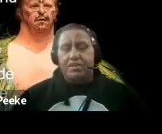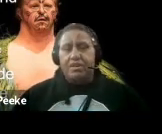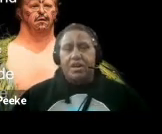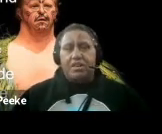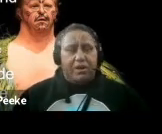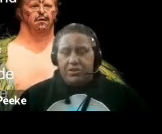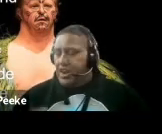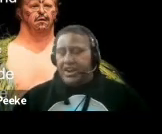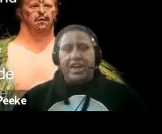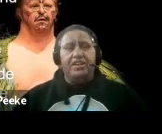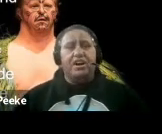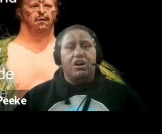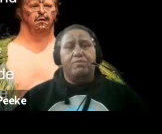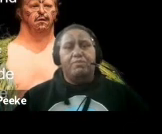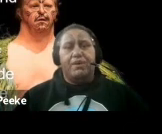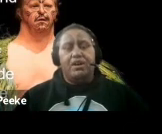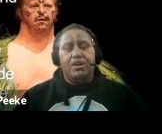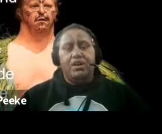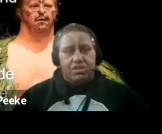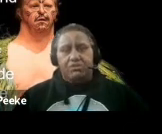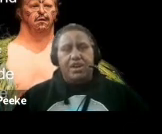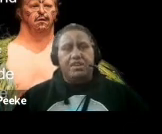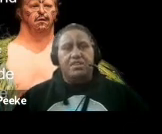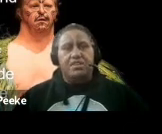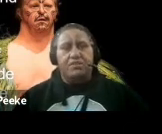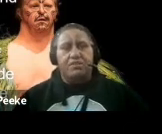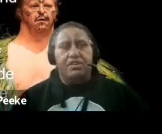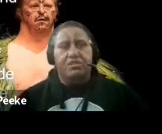Kia pahanui nei i ngā kaupapa e tau nei ki te whenua.